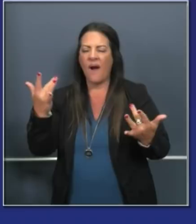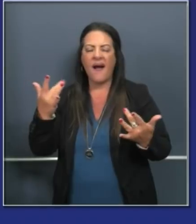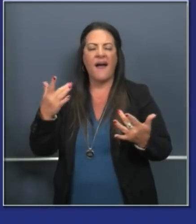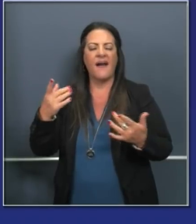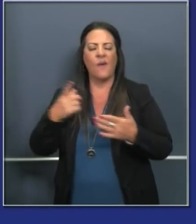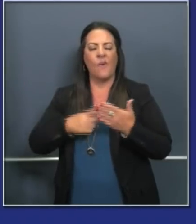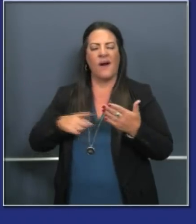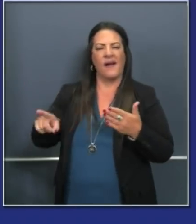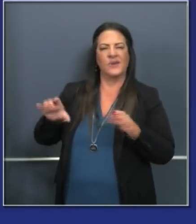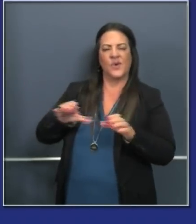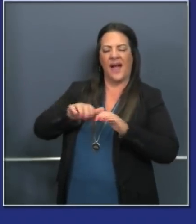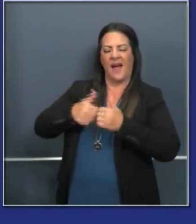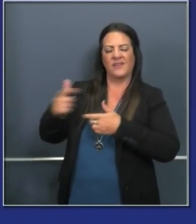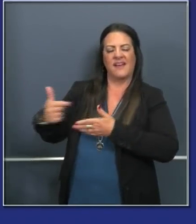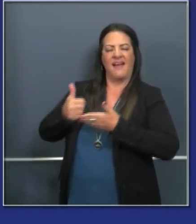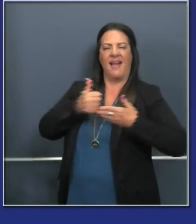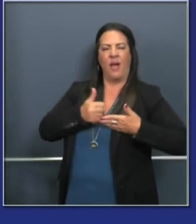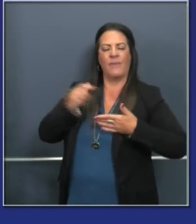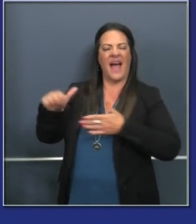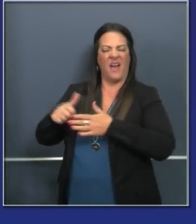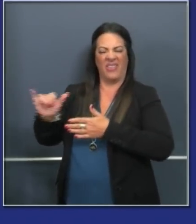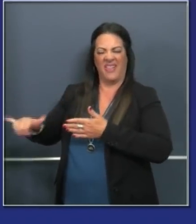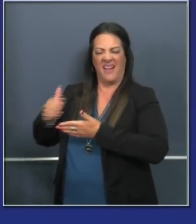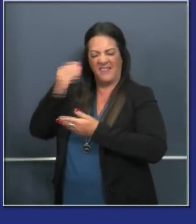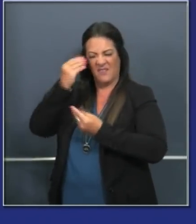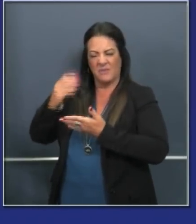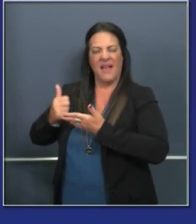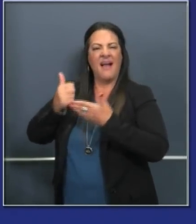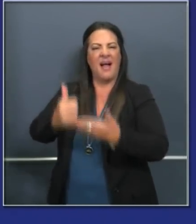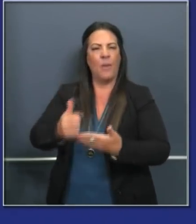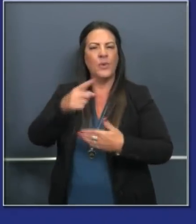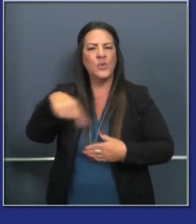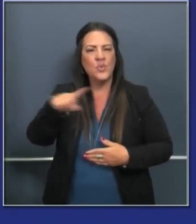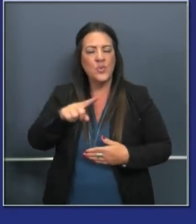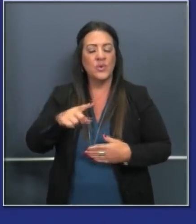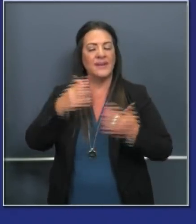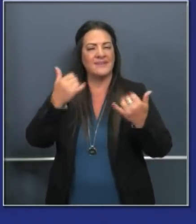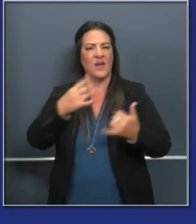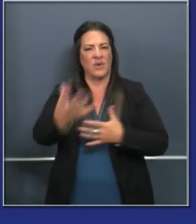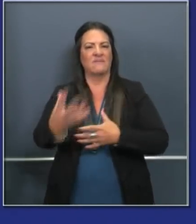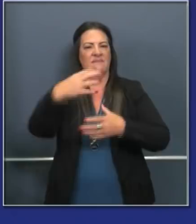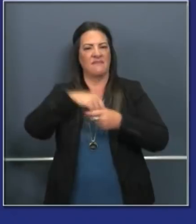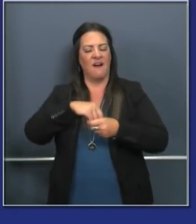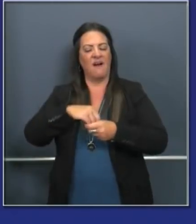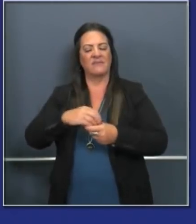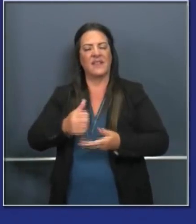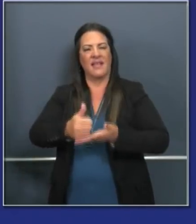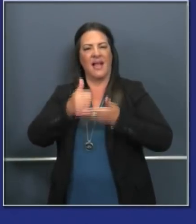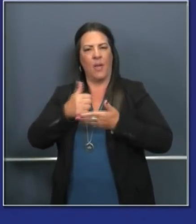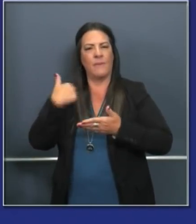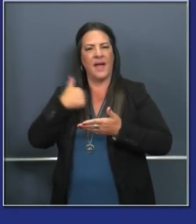OF WHAT THESE MODELS MADE. DO WHAT THEY MEAN FOR YOU FOR OUR